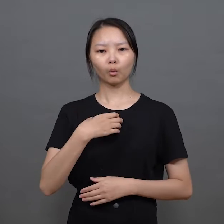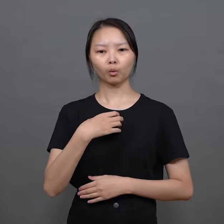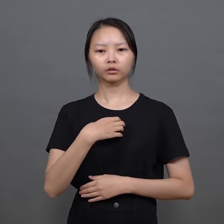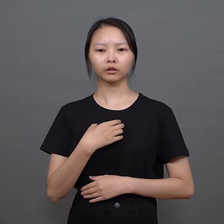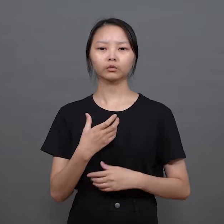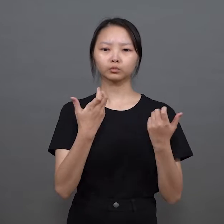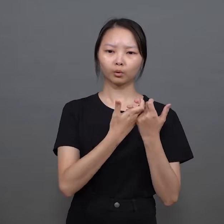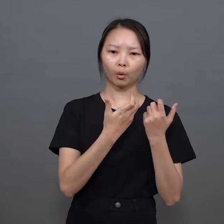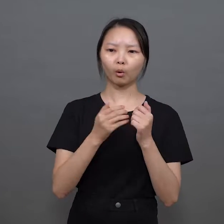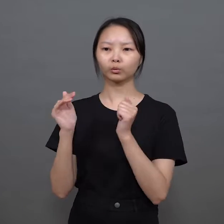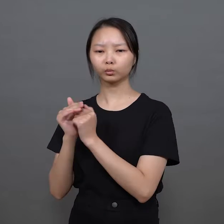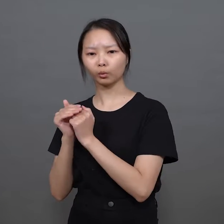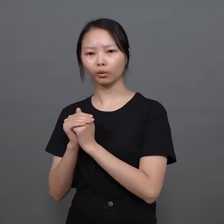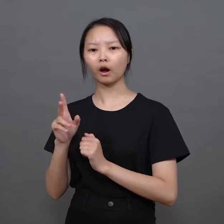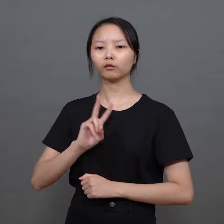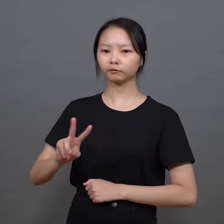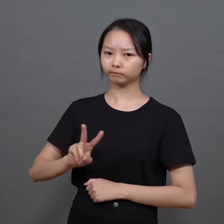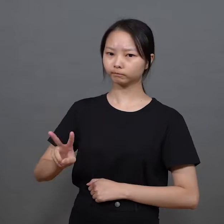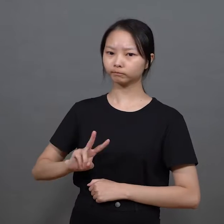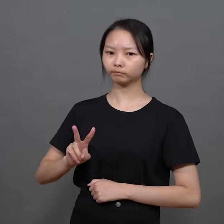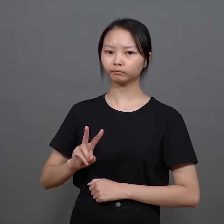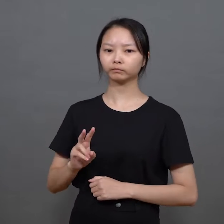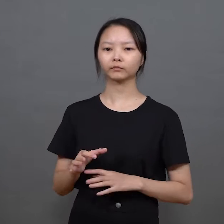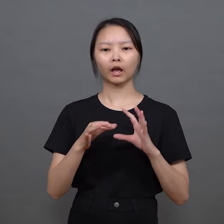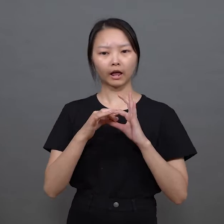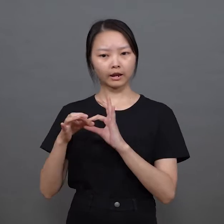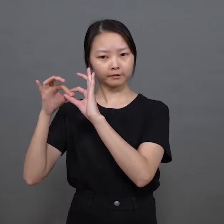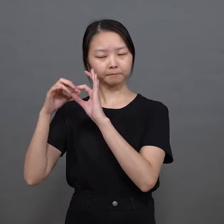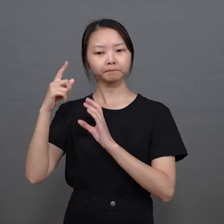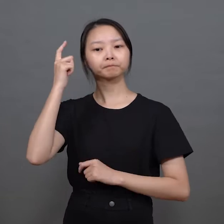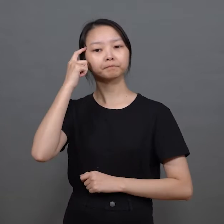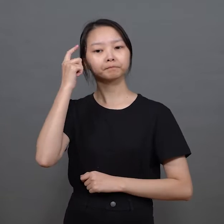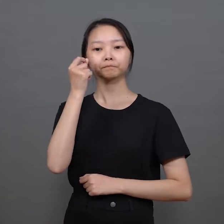And I think mathematics is also almost a kind of a religion